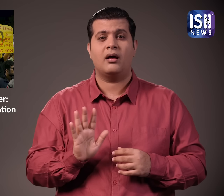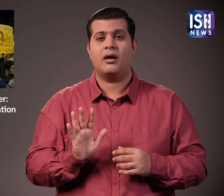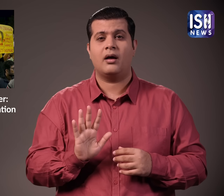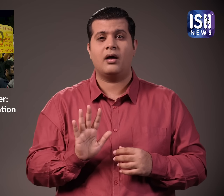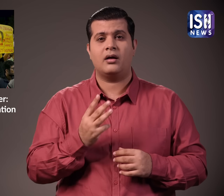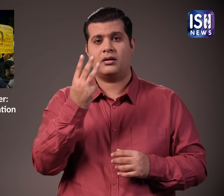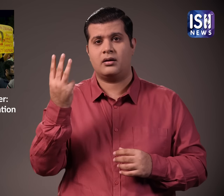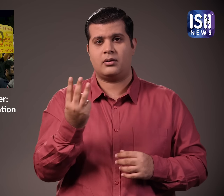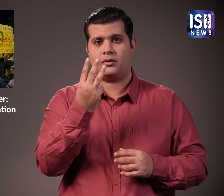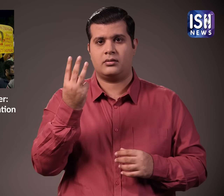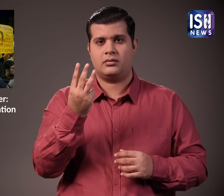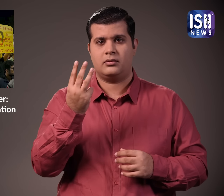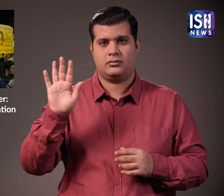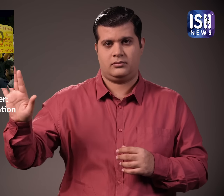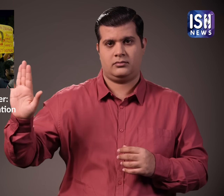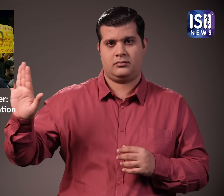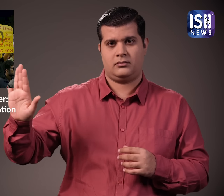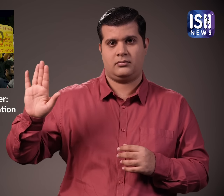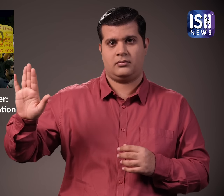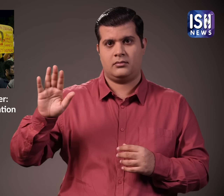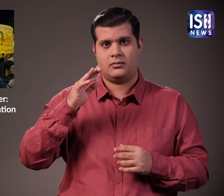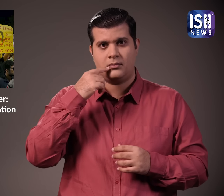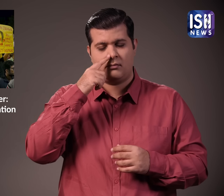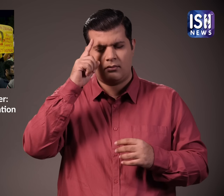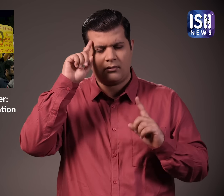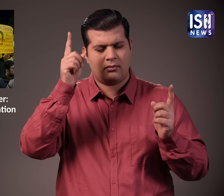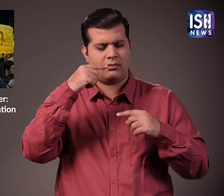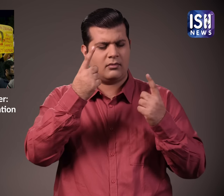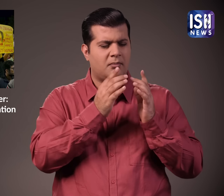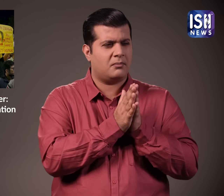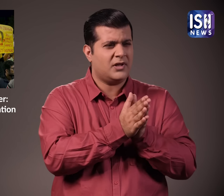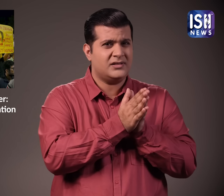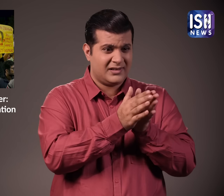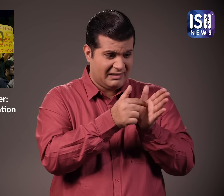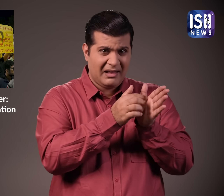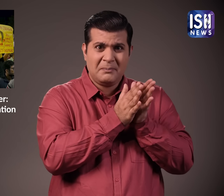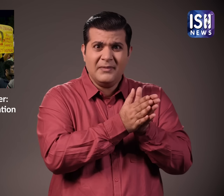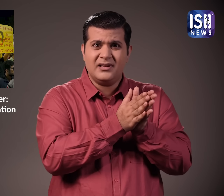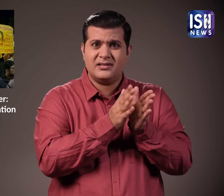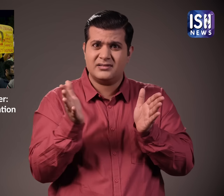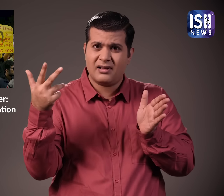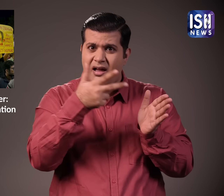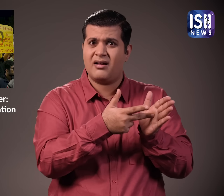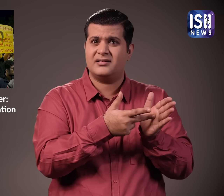15 minutes. They were made to wait for three hours. The parents were distraught. They were bleeding.